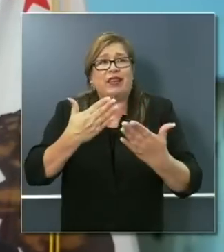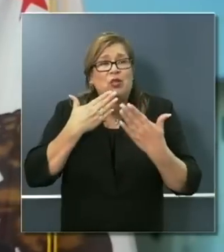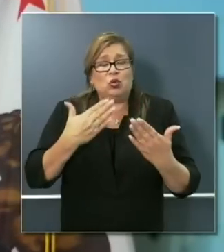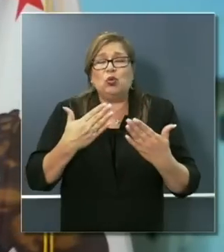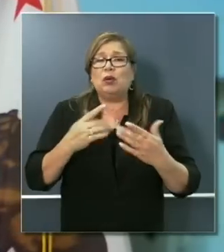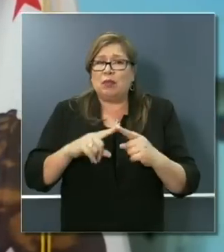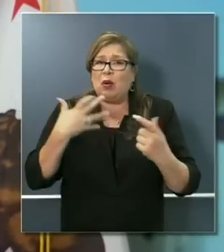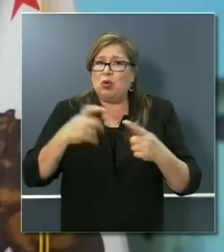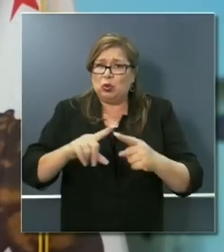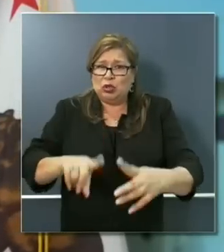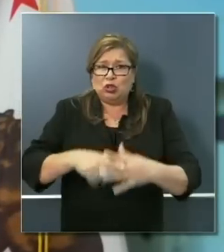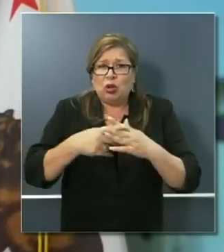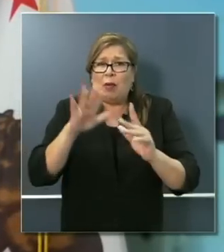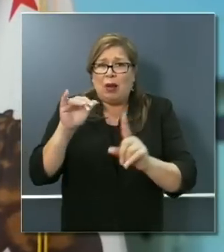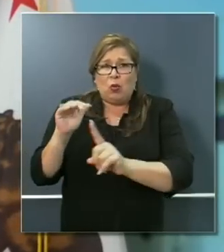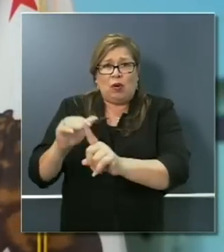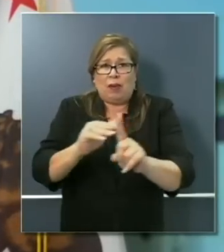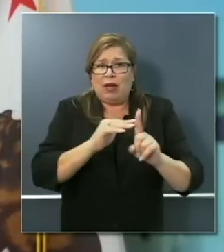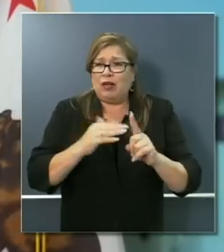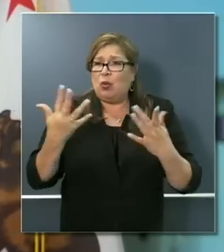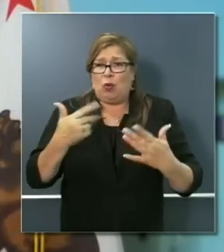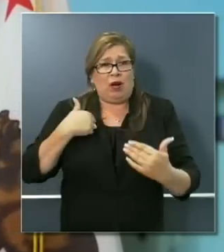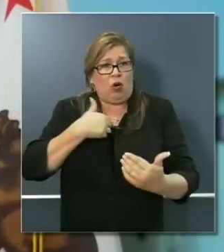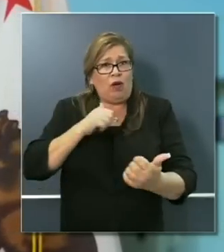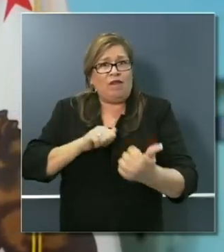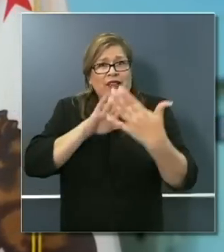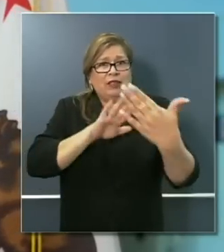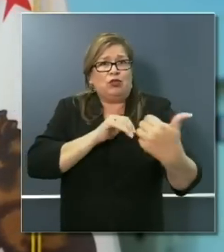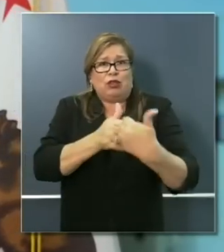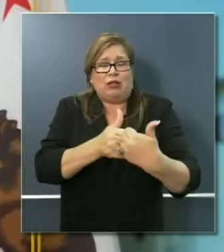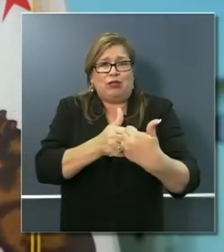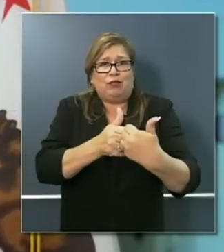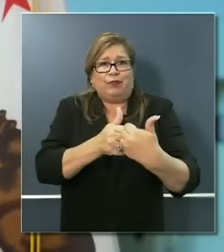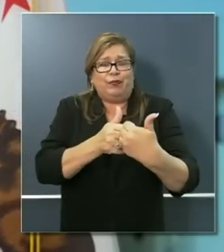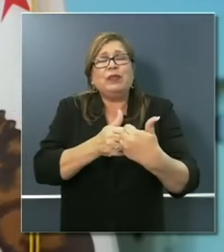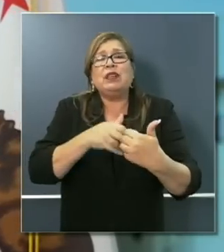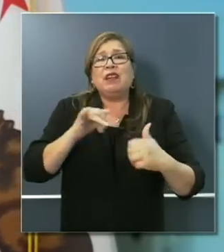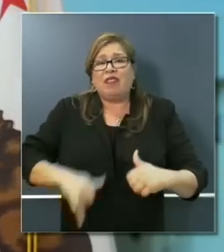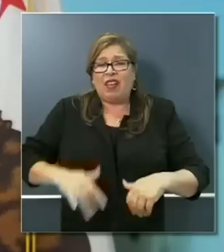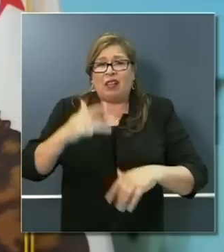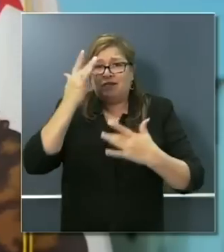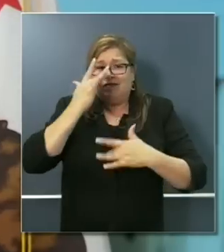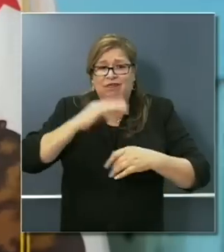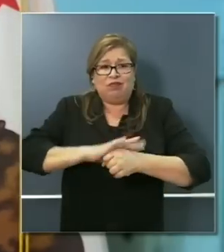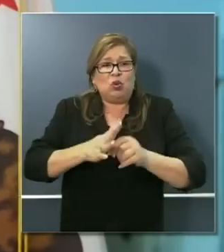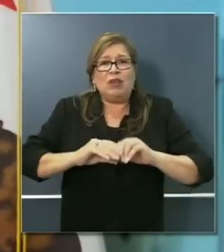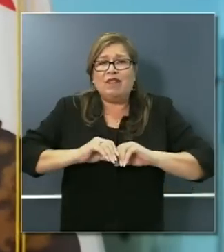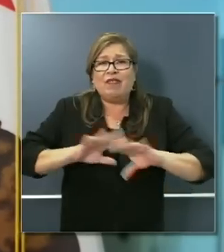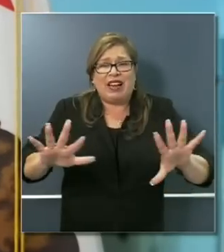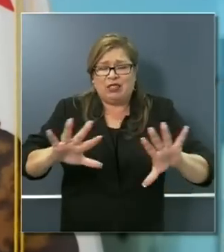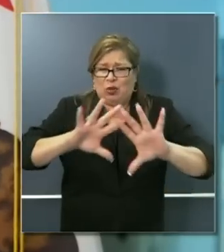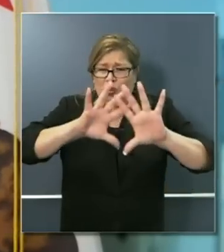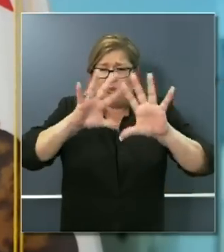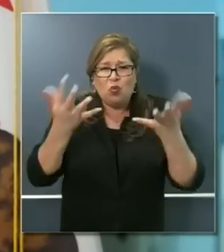POTENTIALLY JUNE AND JULY. LET ME BEGIN BY REMINDING EVERYBODY WHAT WE ARE UP AGAINST.